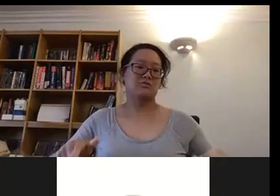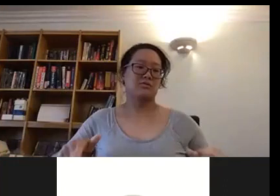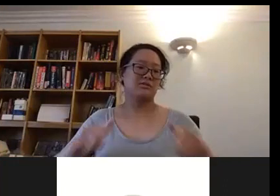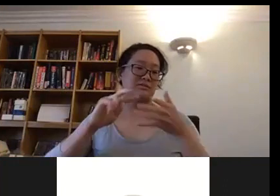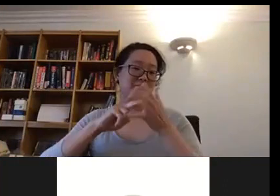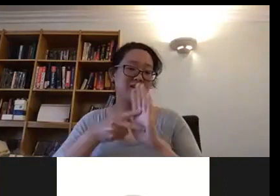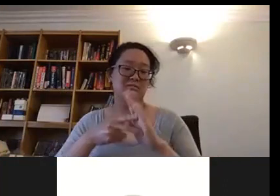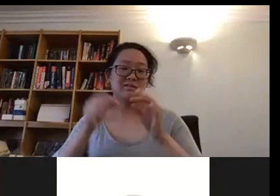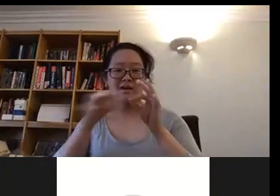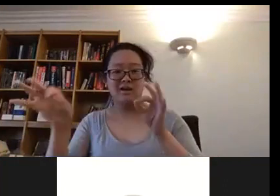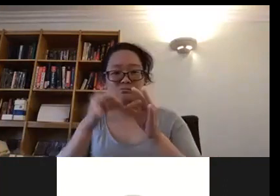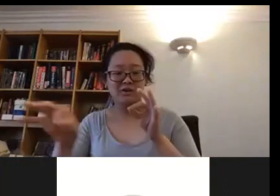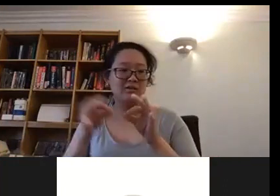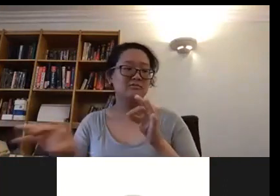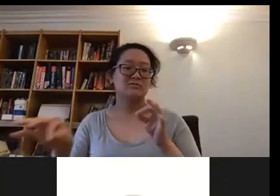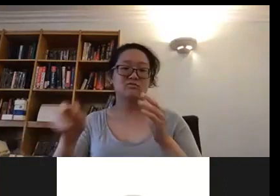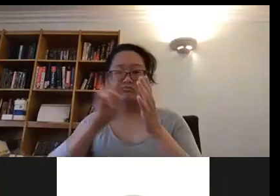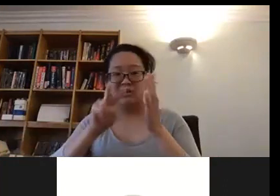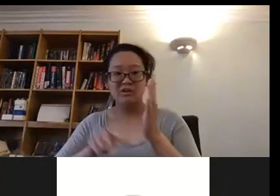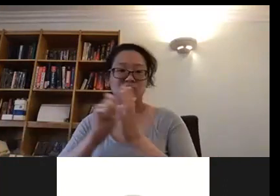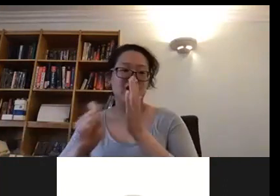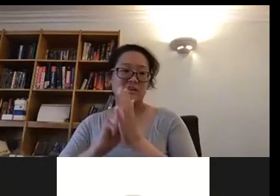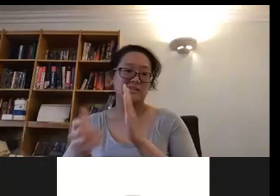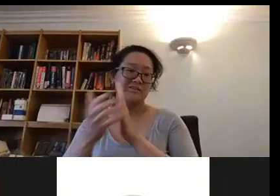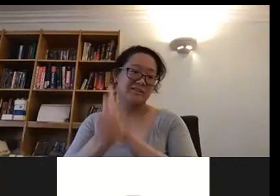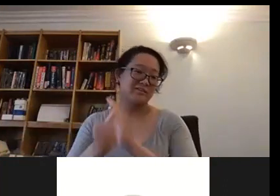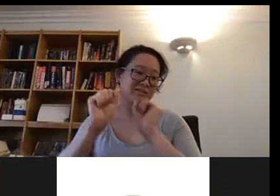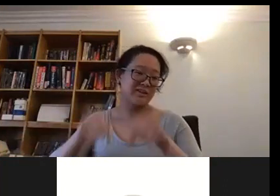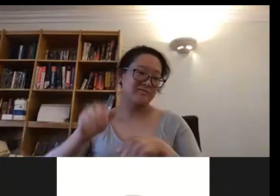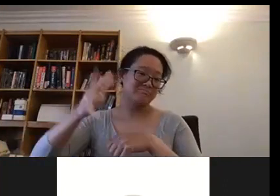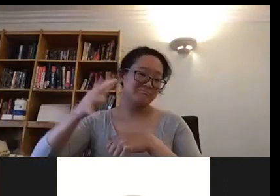language as their priority and main language, not only captioning and reading.